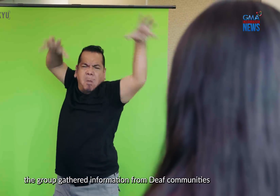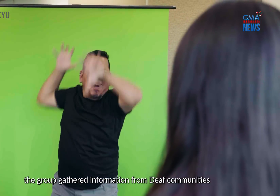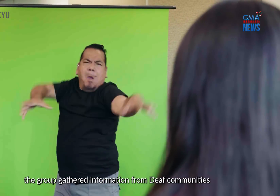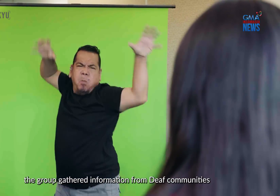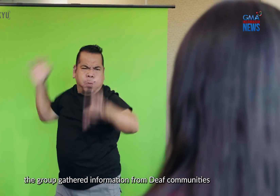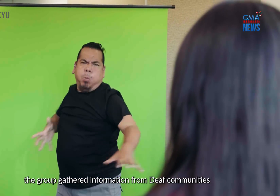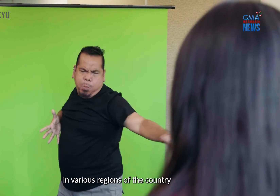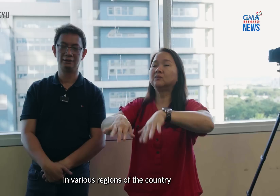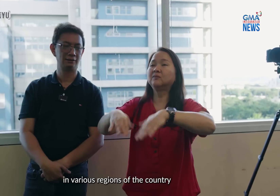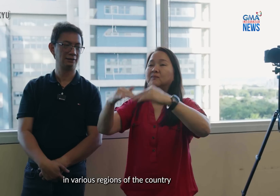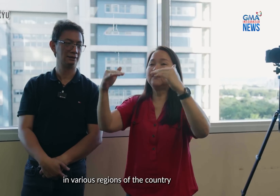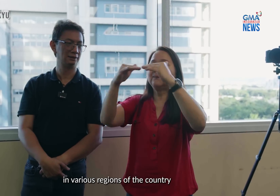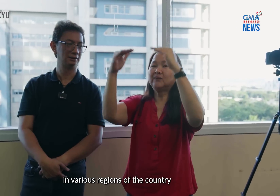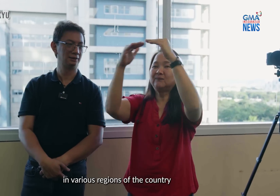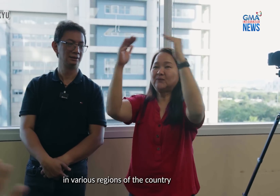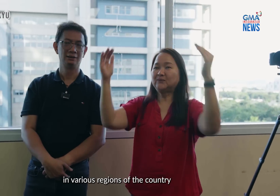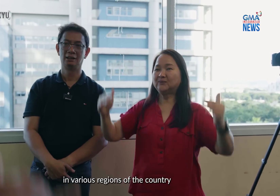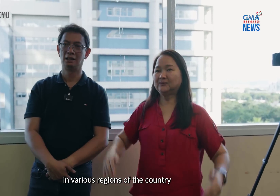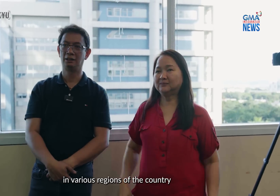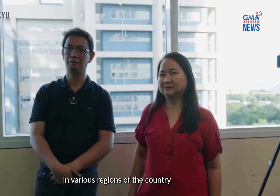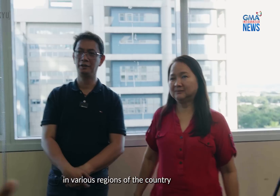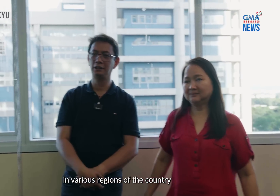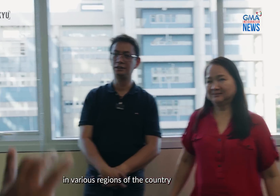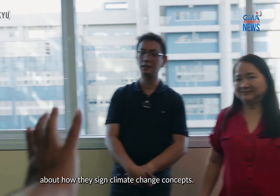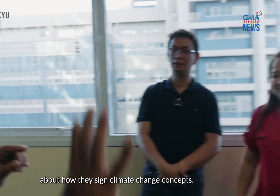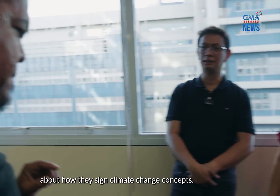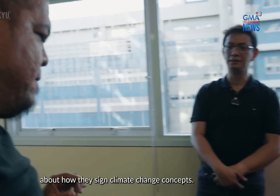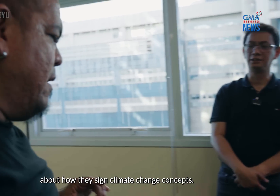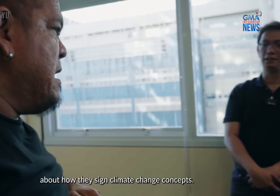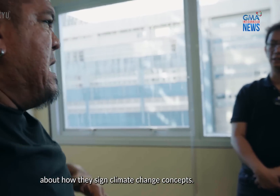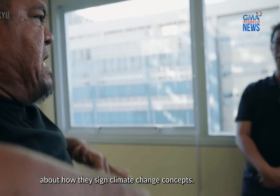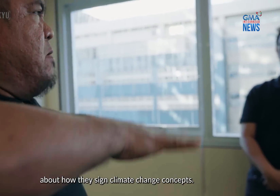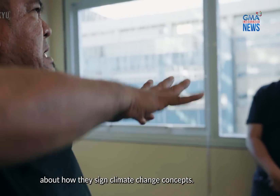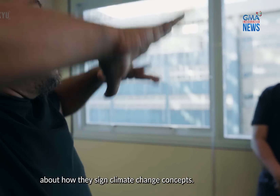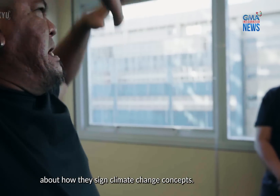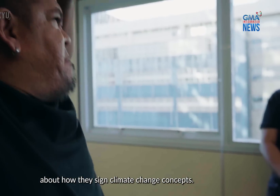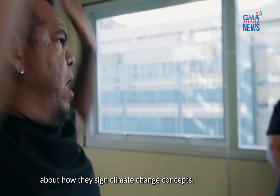To develop new Filipino Sign Language (FSL) vocabulary,